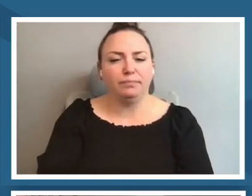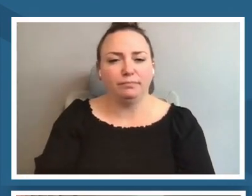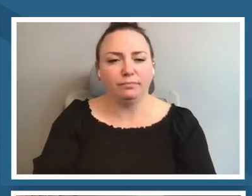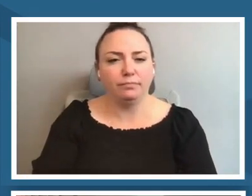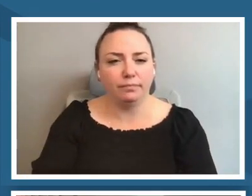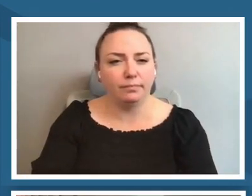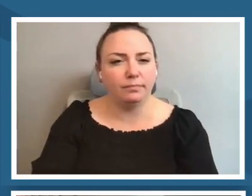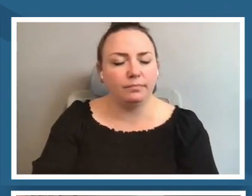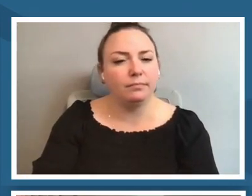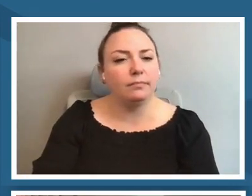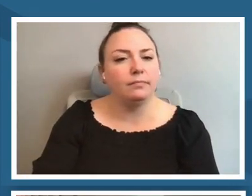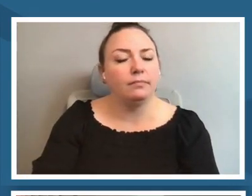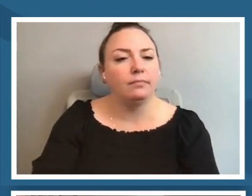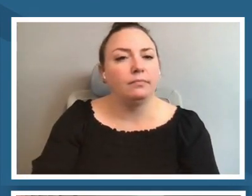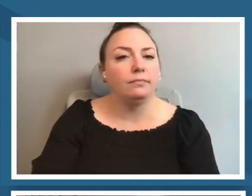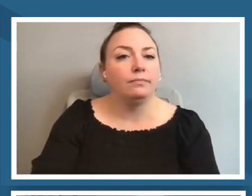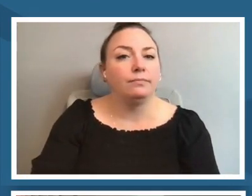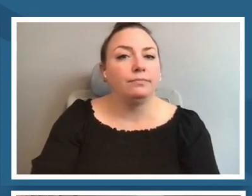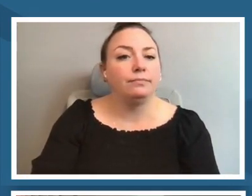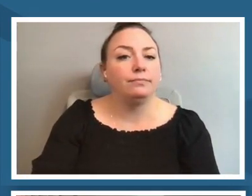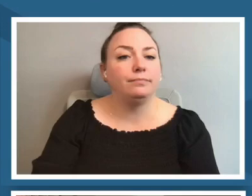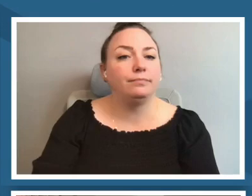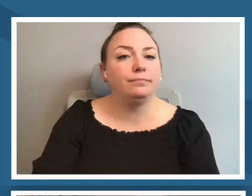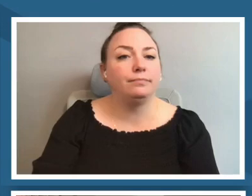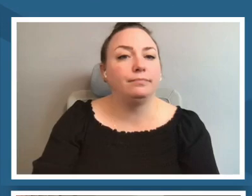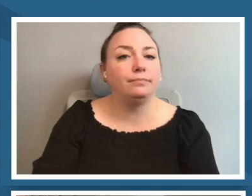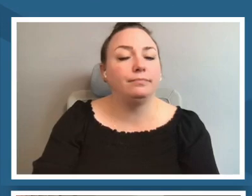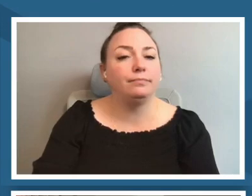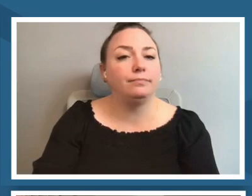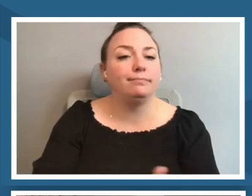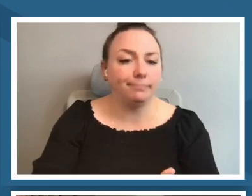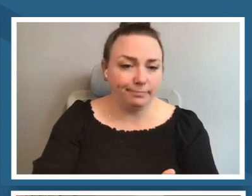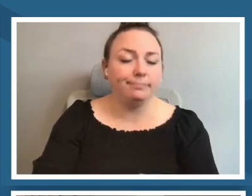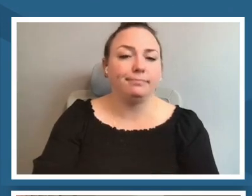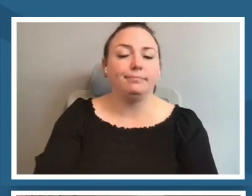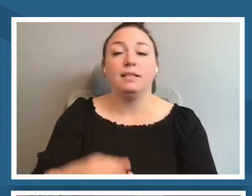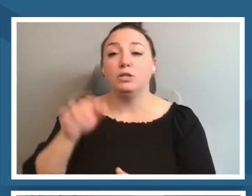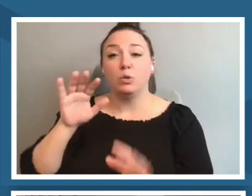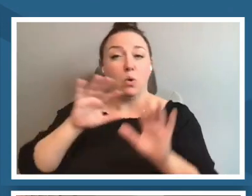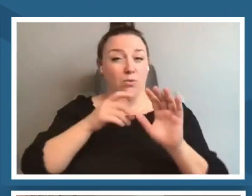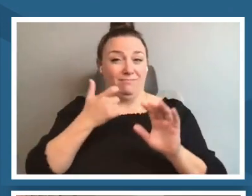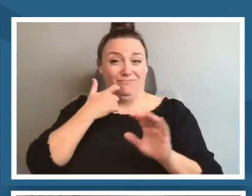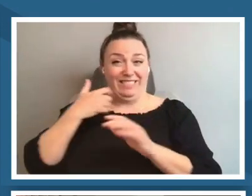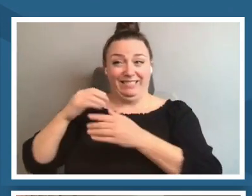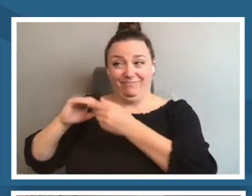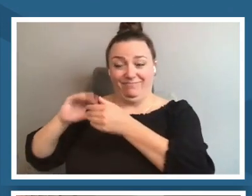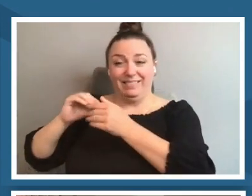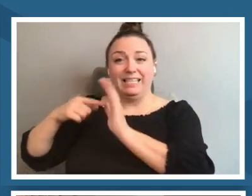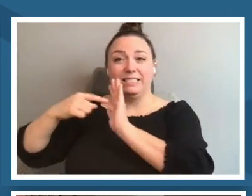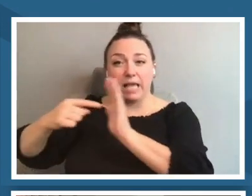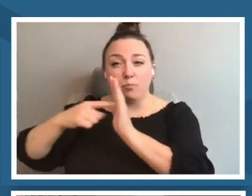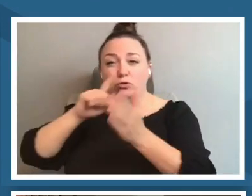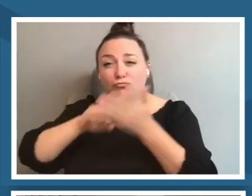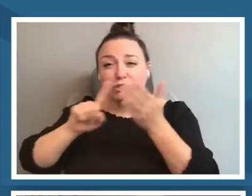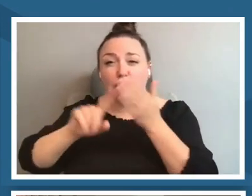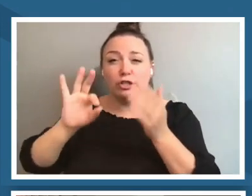but if those are examples of kind of doing research in the field so to speak